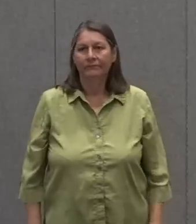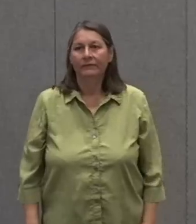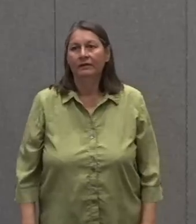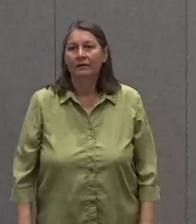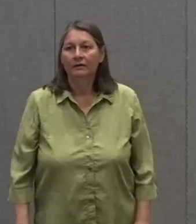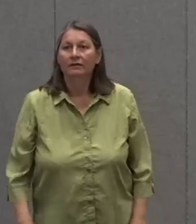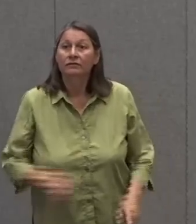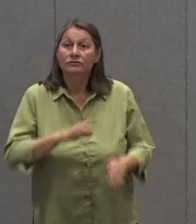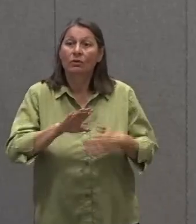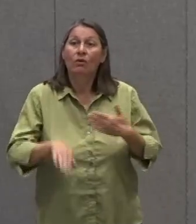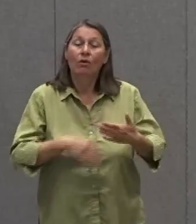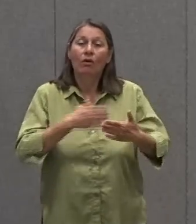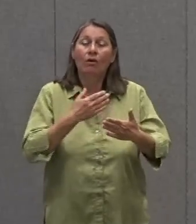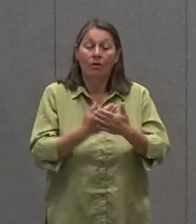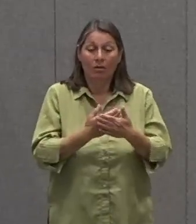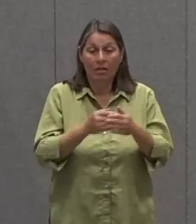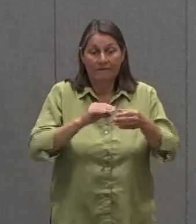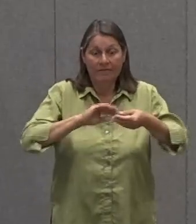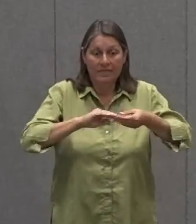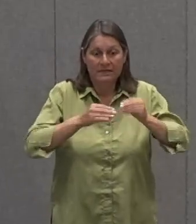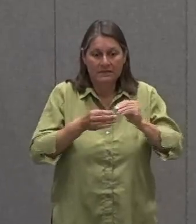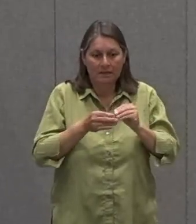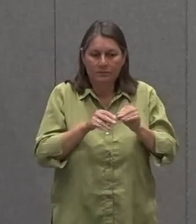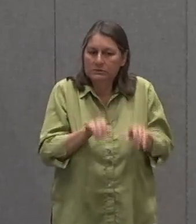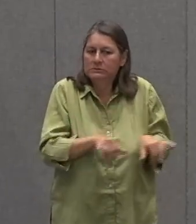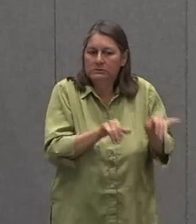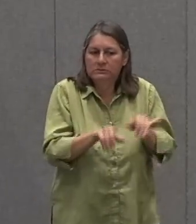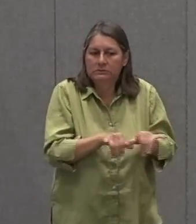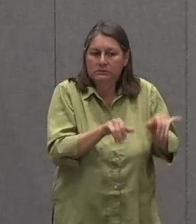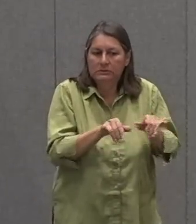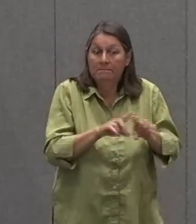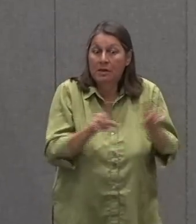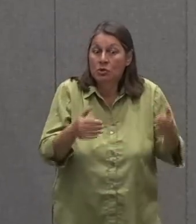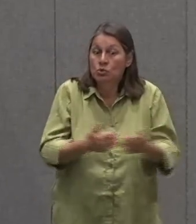of those same numbers intact, and my new number with 10 more is going